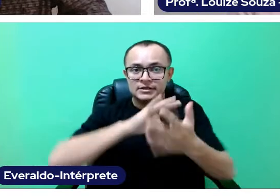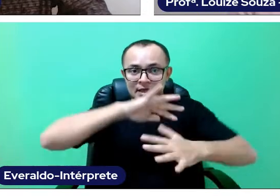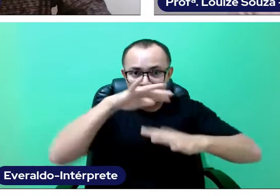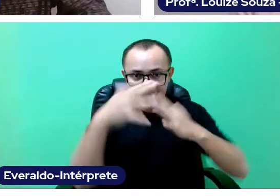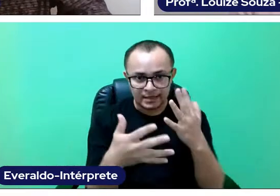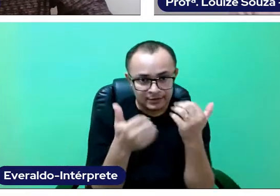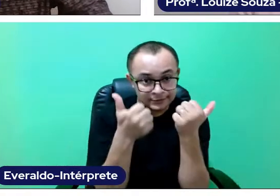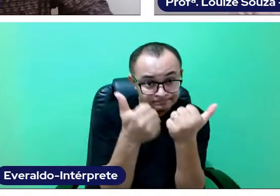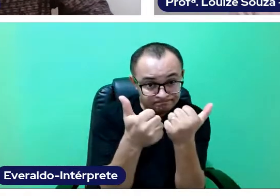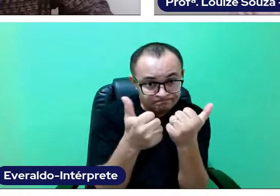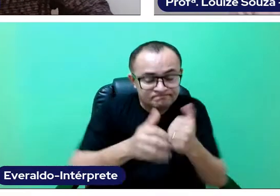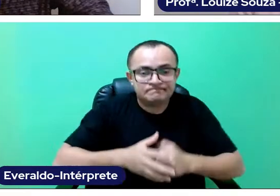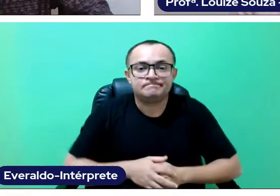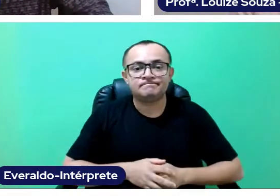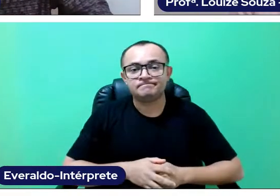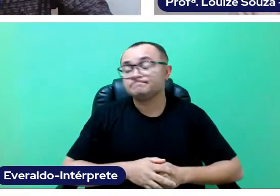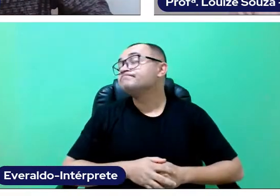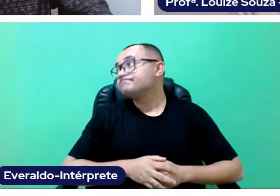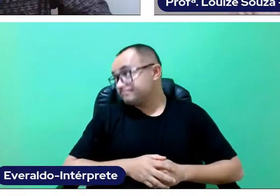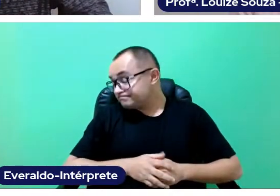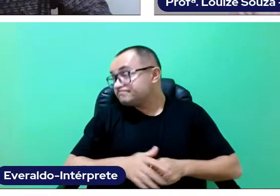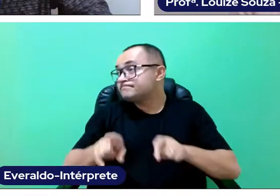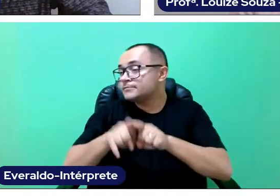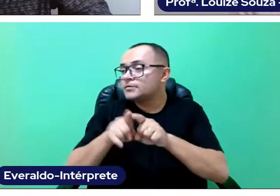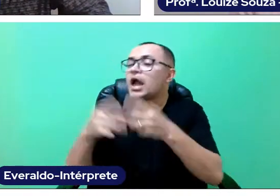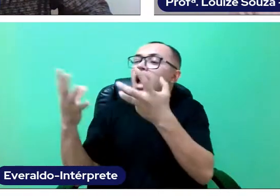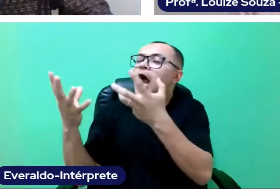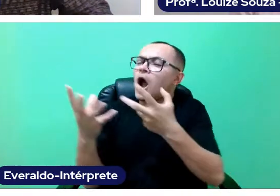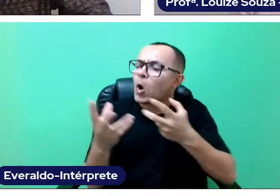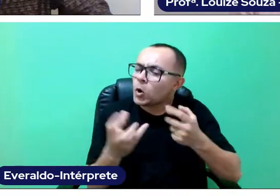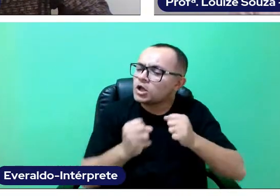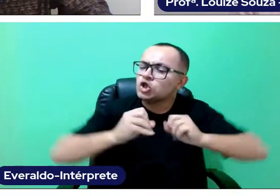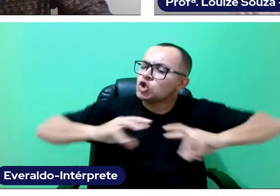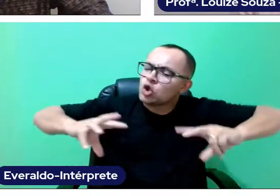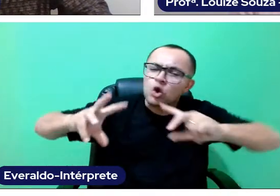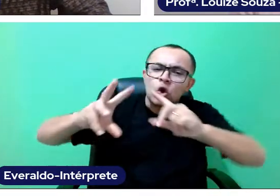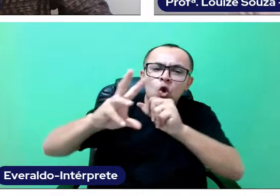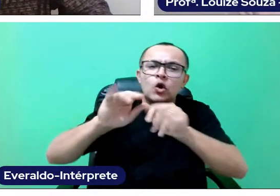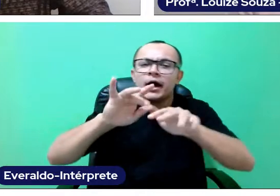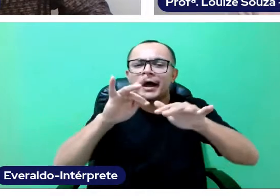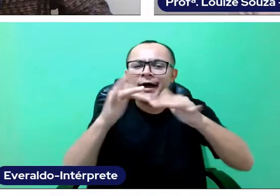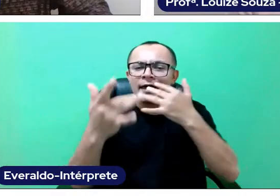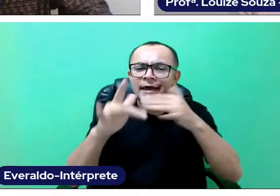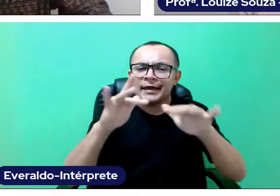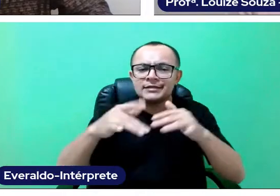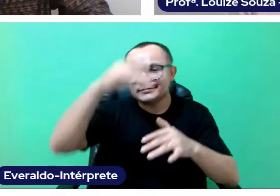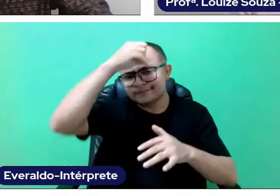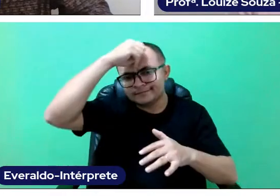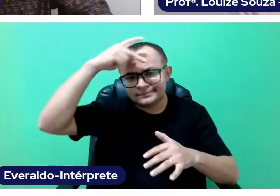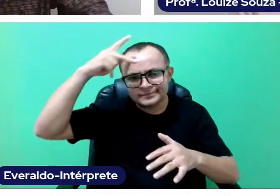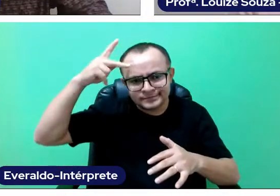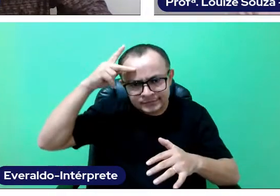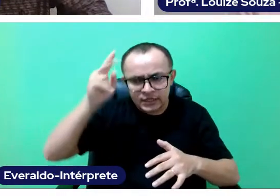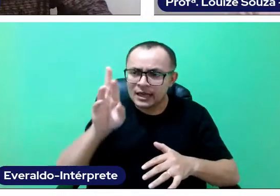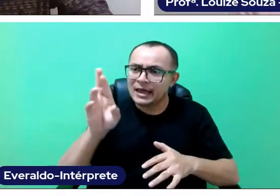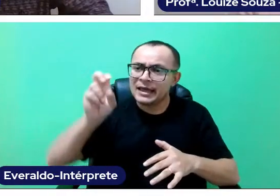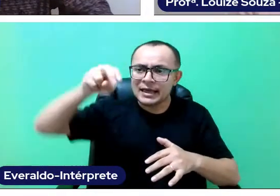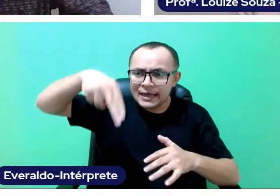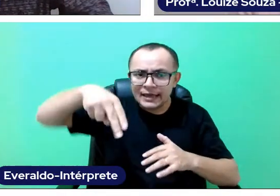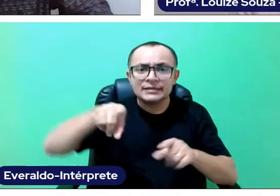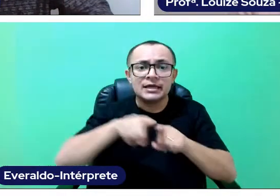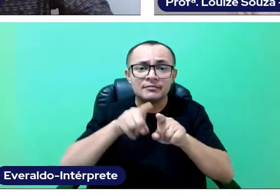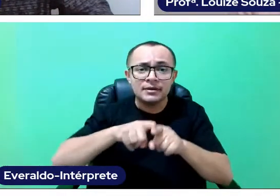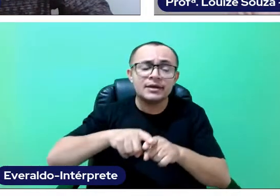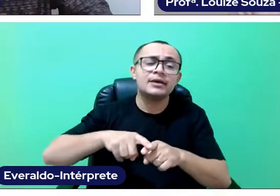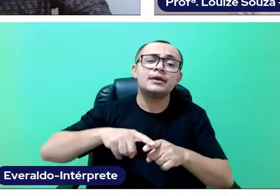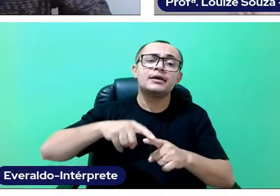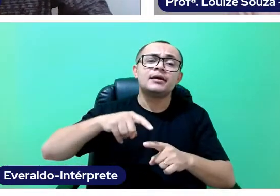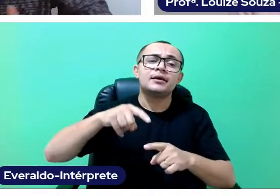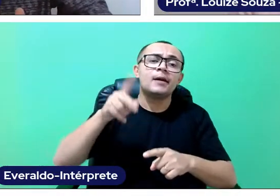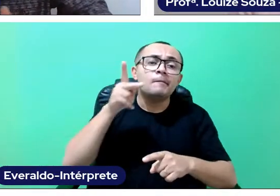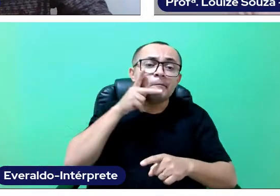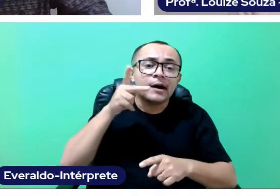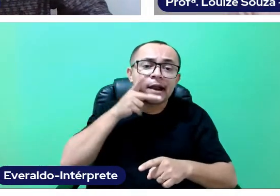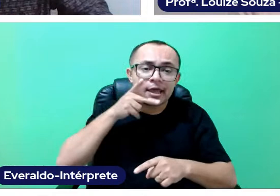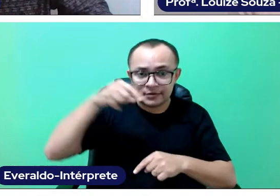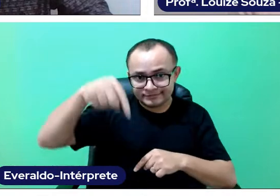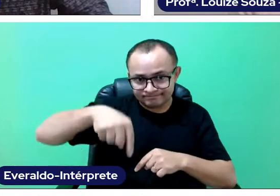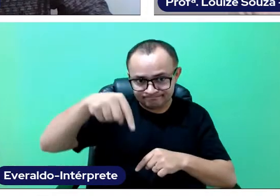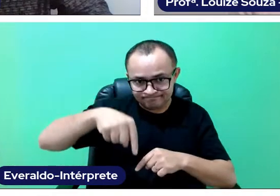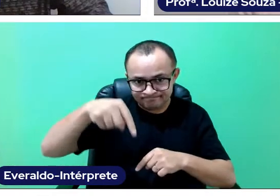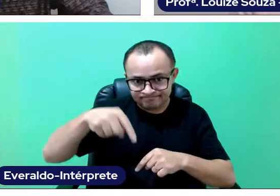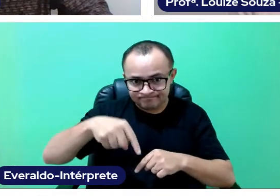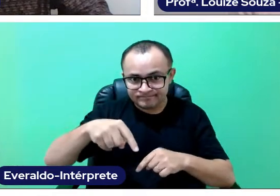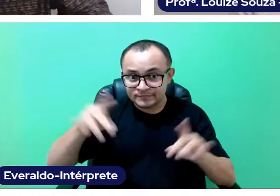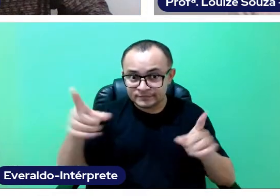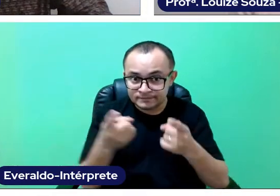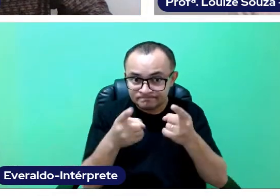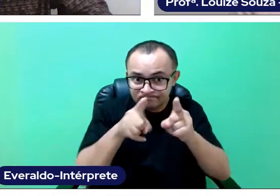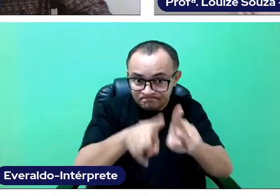We would also like to greet our partners from other states' public education systems, that are together with us participating in this event.